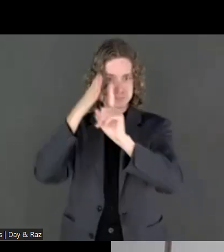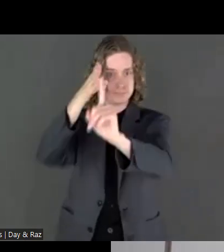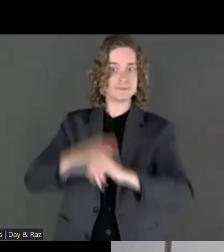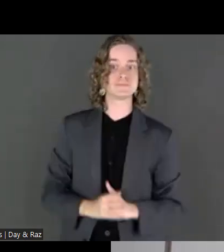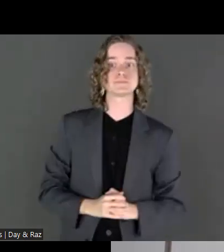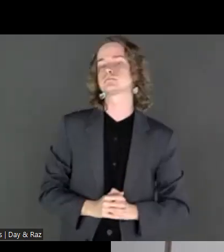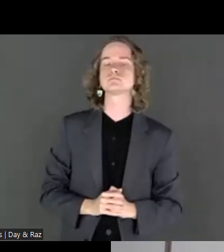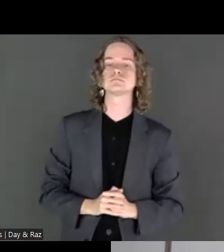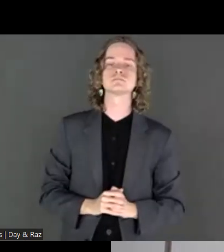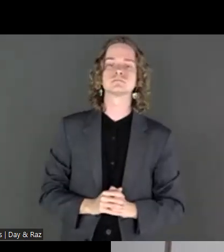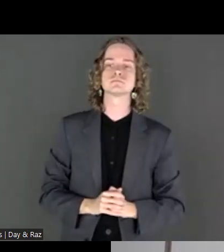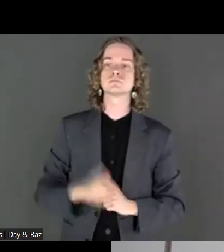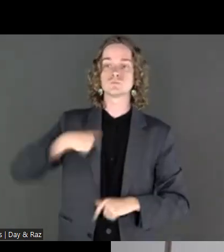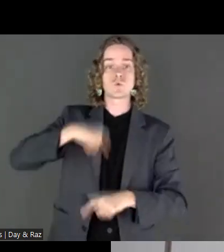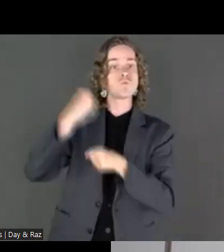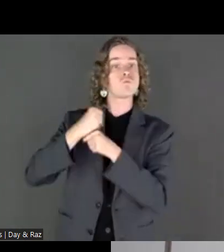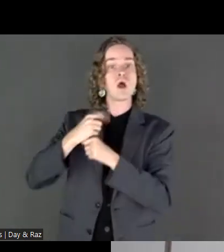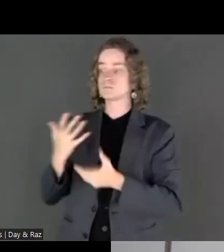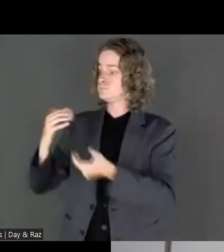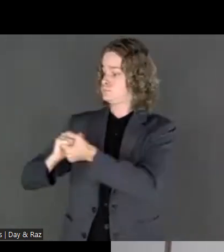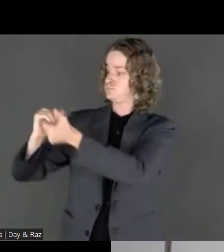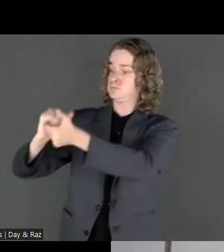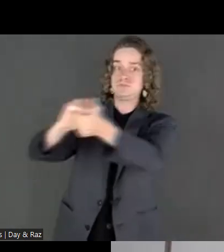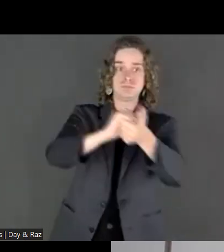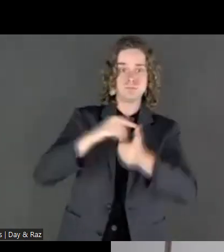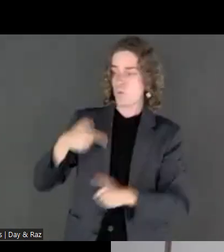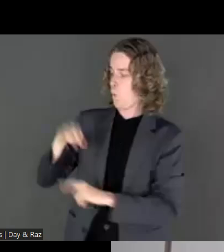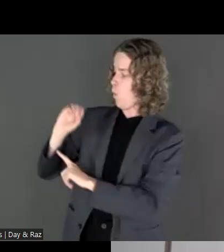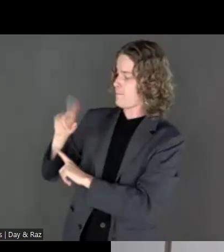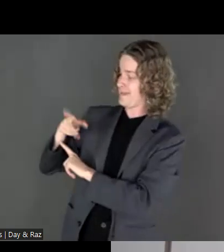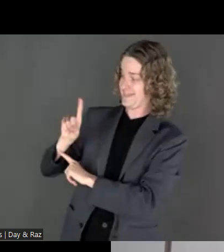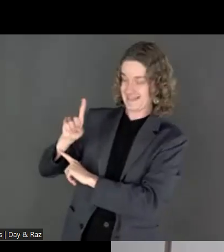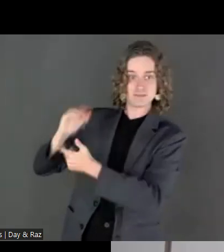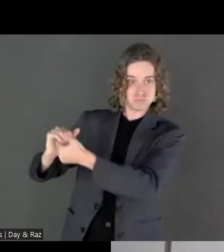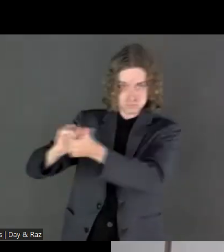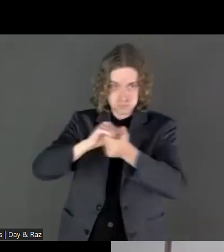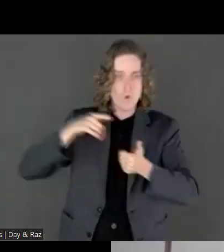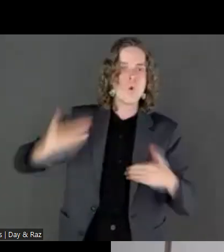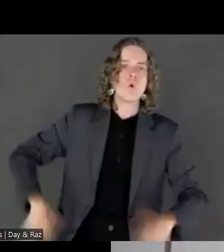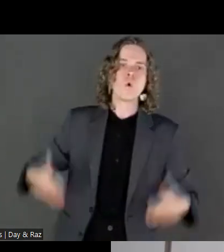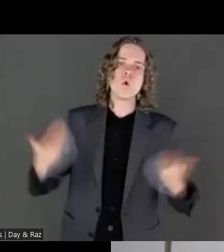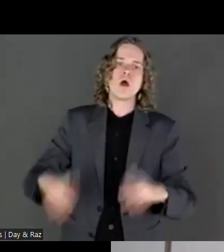point to ensure effectiveness and acceptability of humanitarian option. However, collaboration